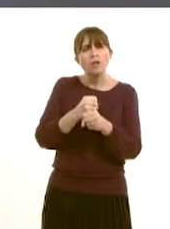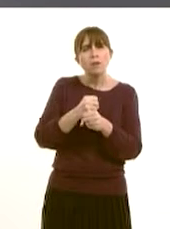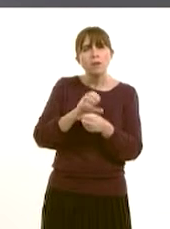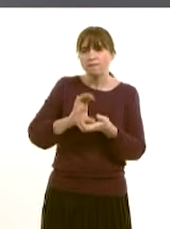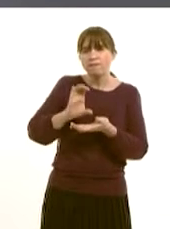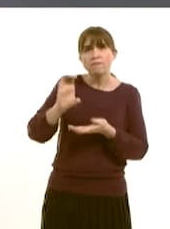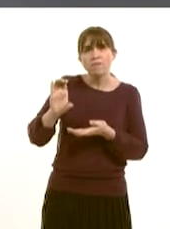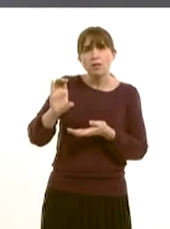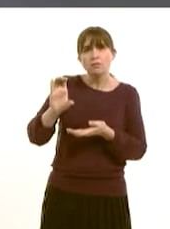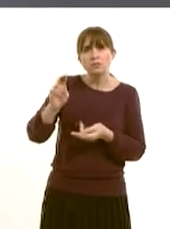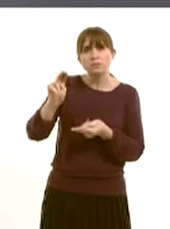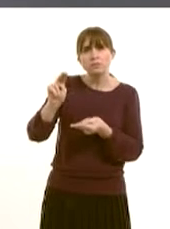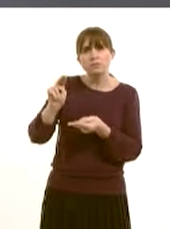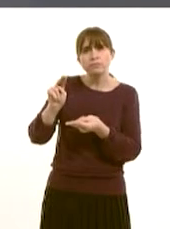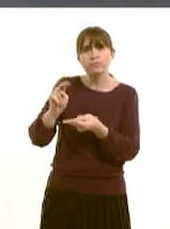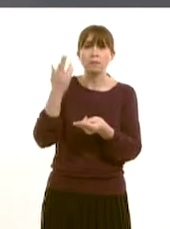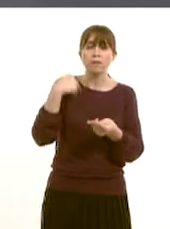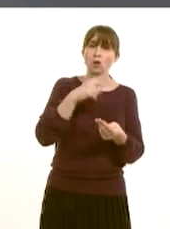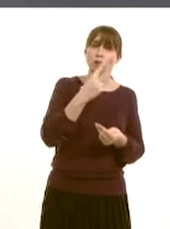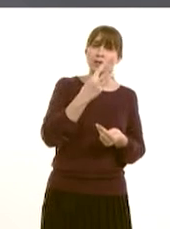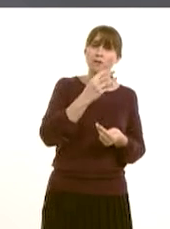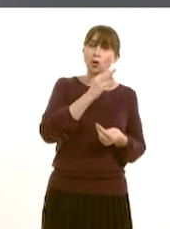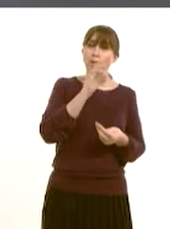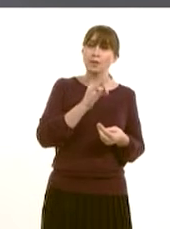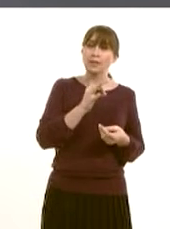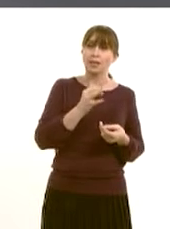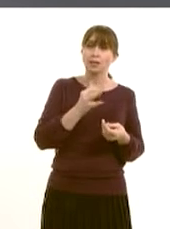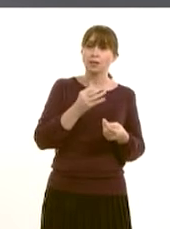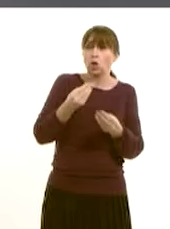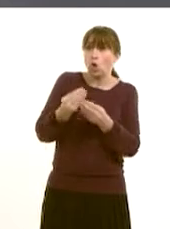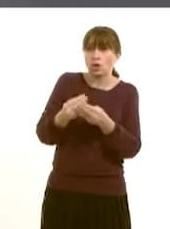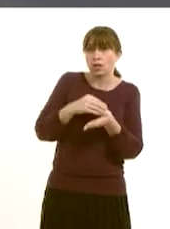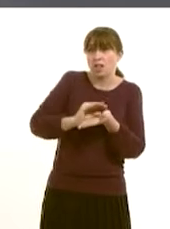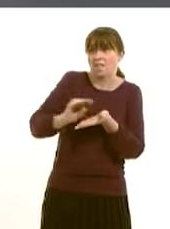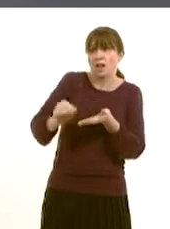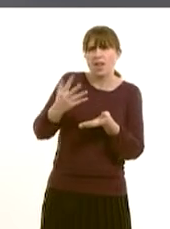in Wales has fallen from 24 per cent of their running costs to just 19 per cent?